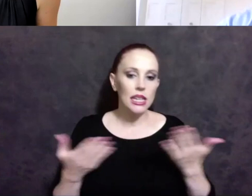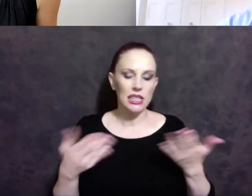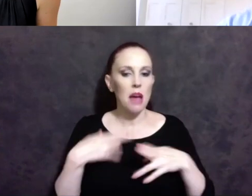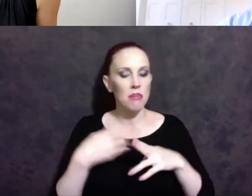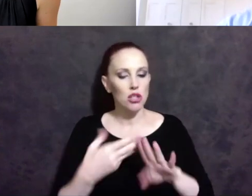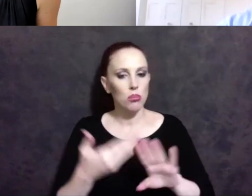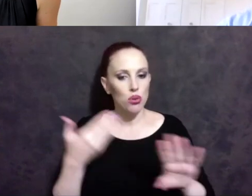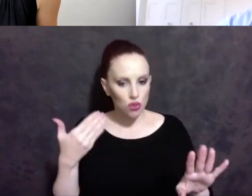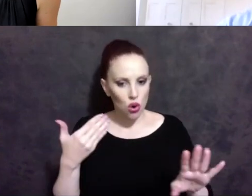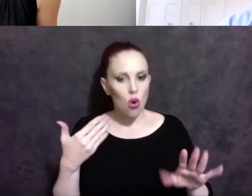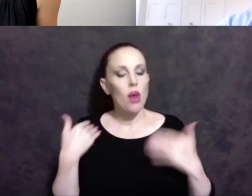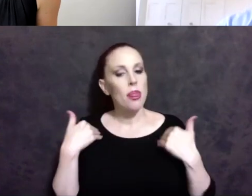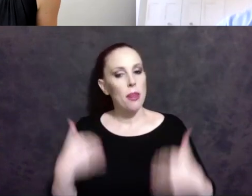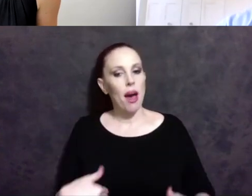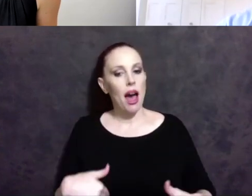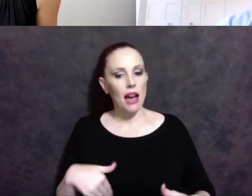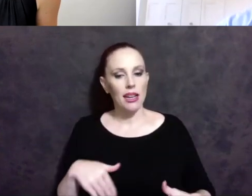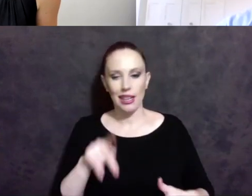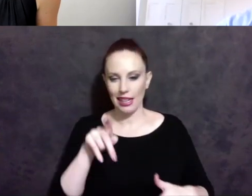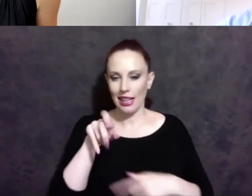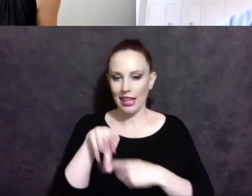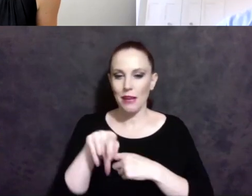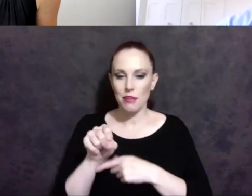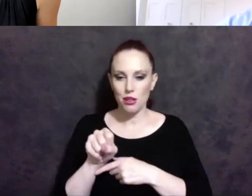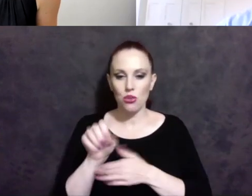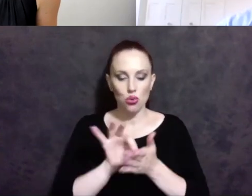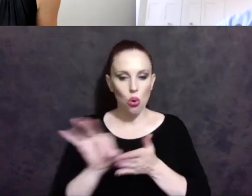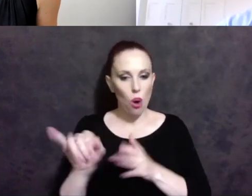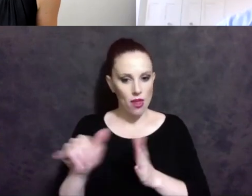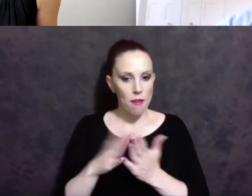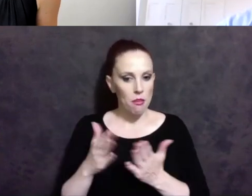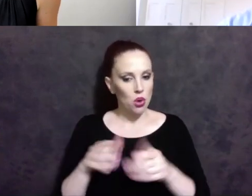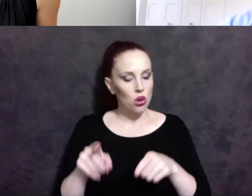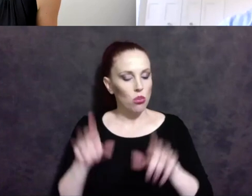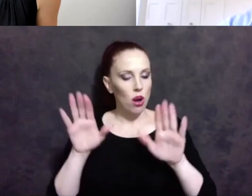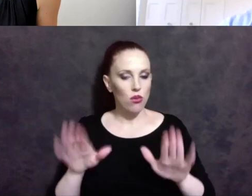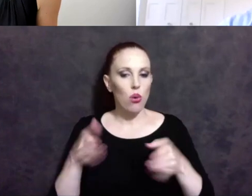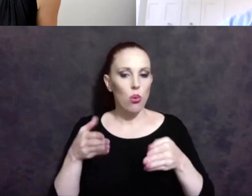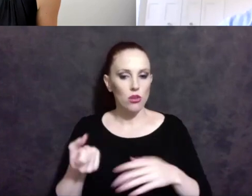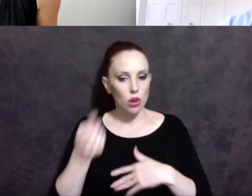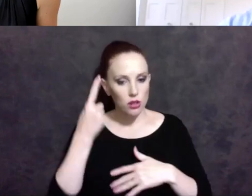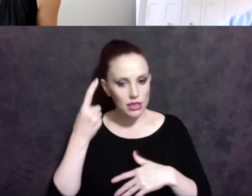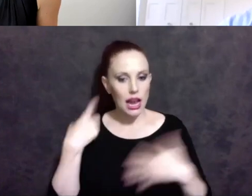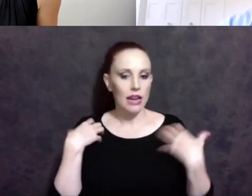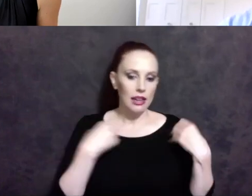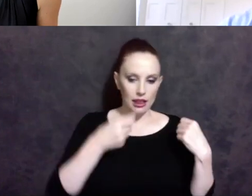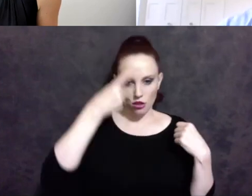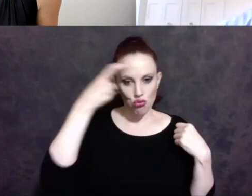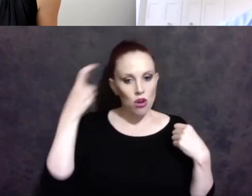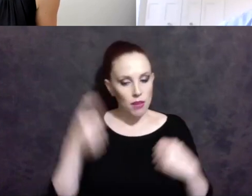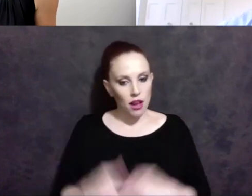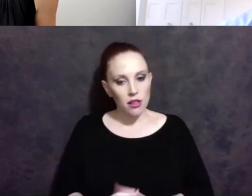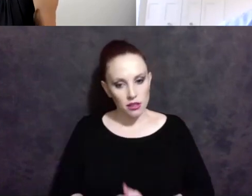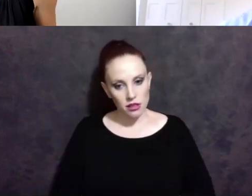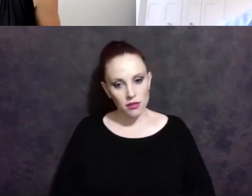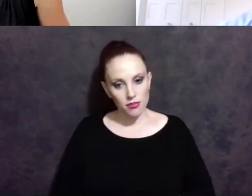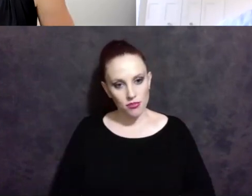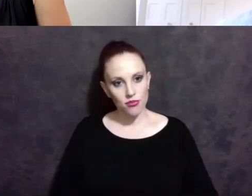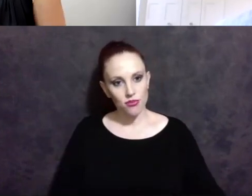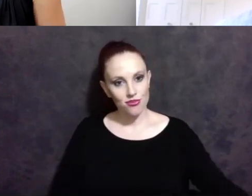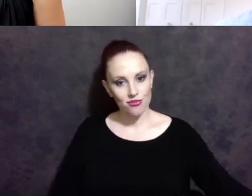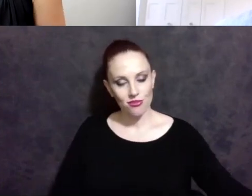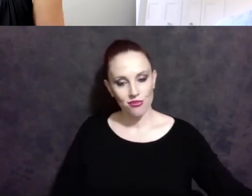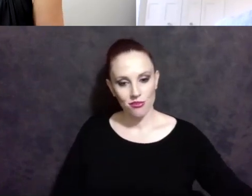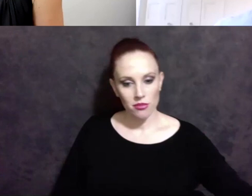The Body Keeps the Score, as a fantastic resource to understand healing